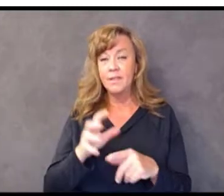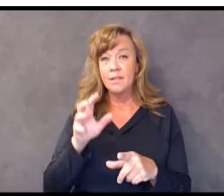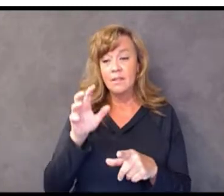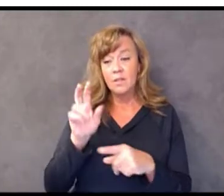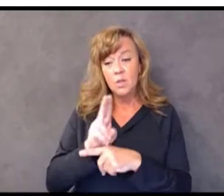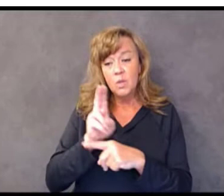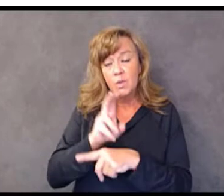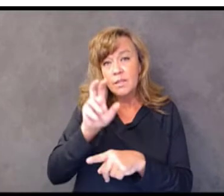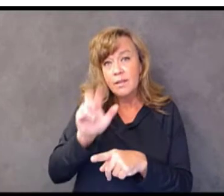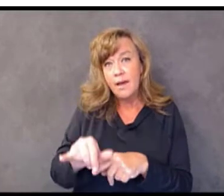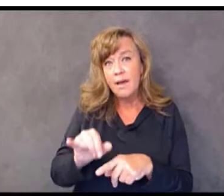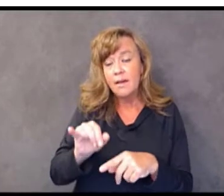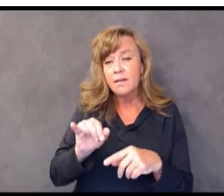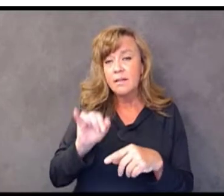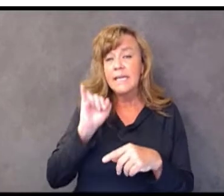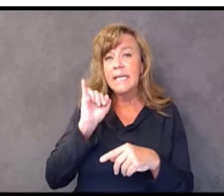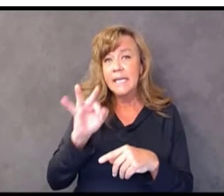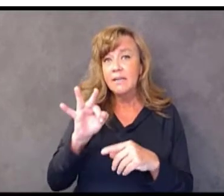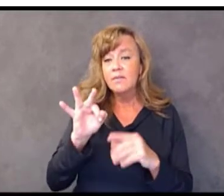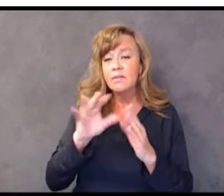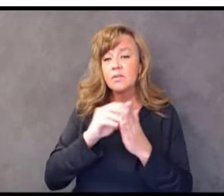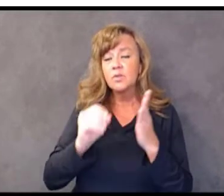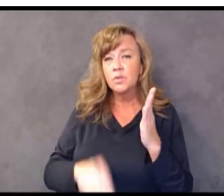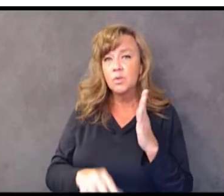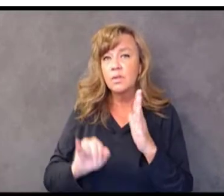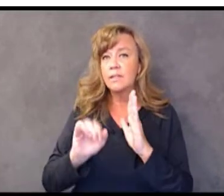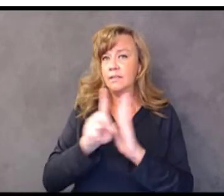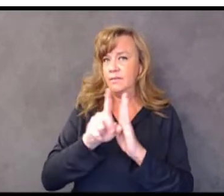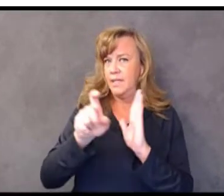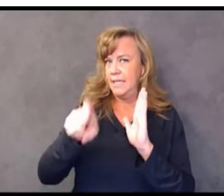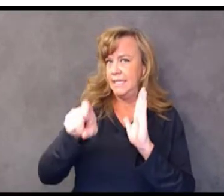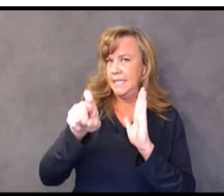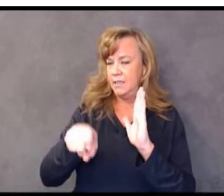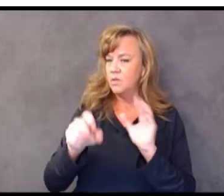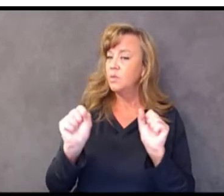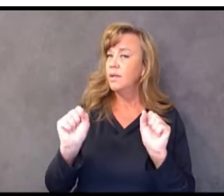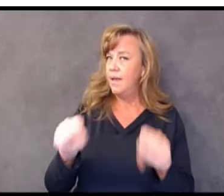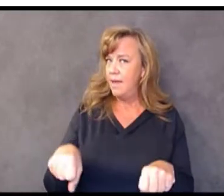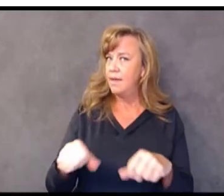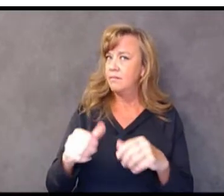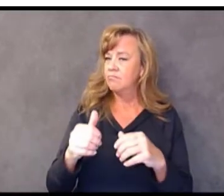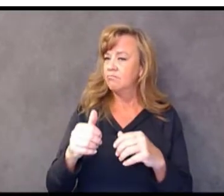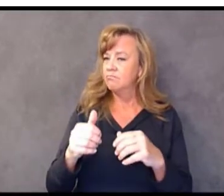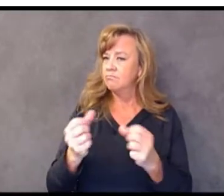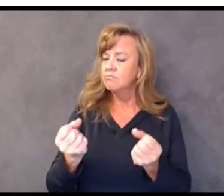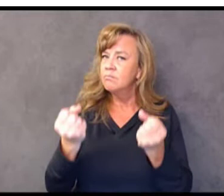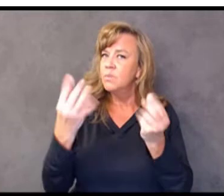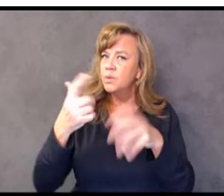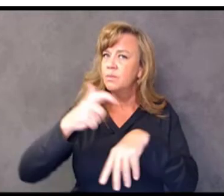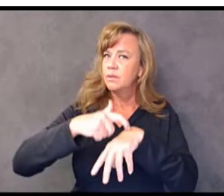in multiple sessions as outlined in the IRI TAM.